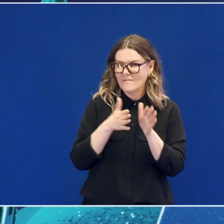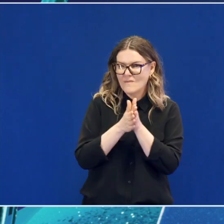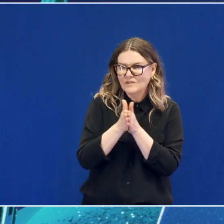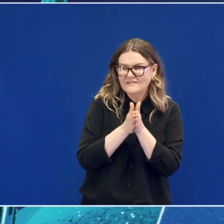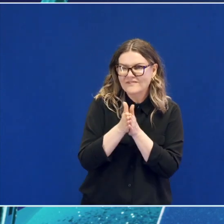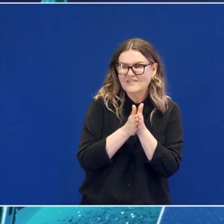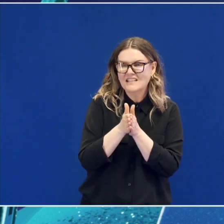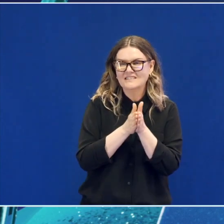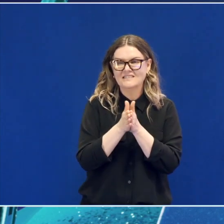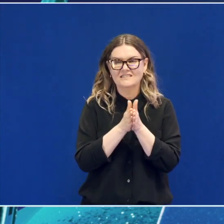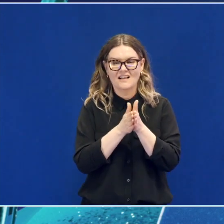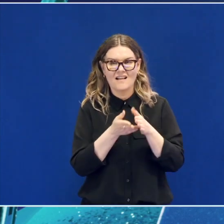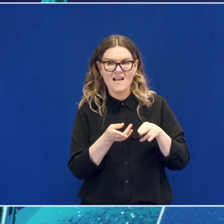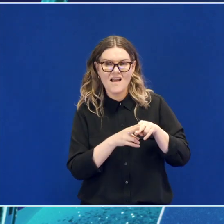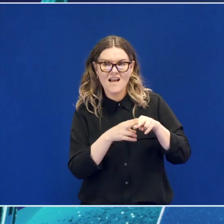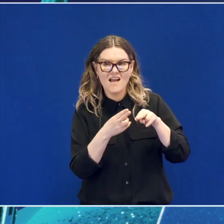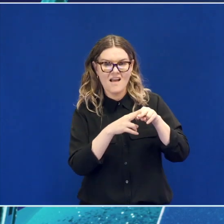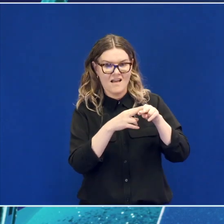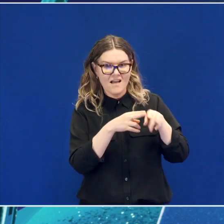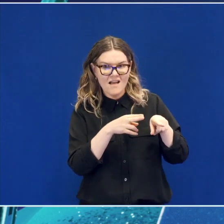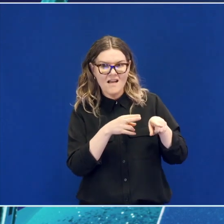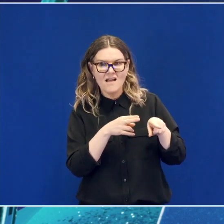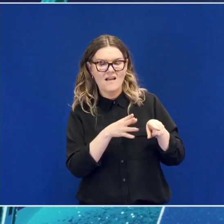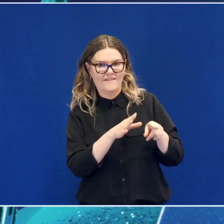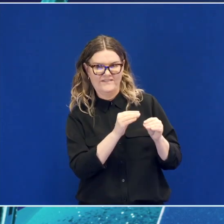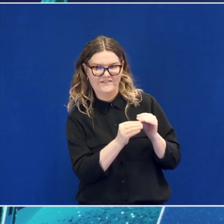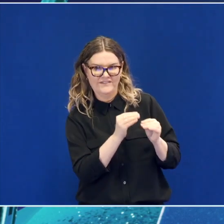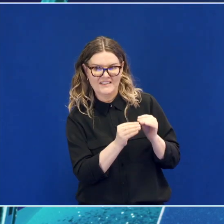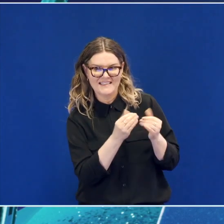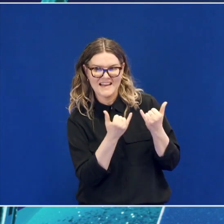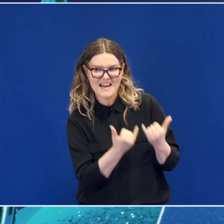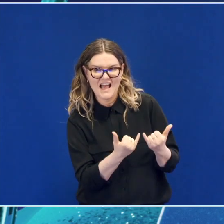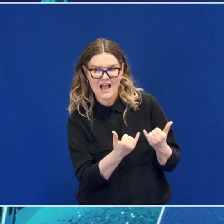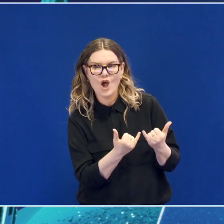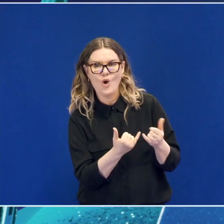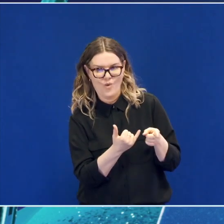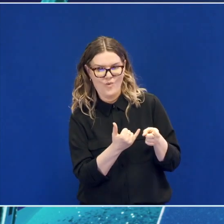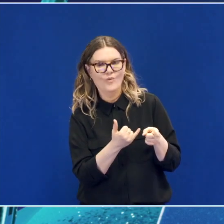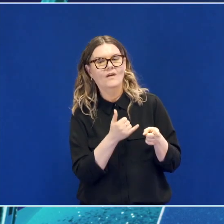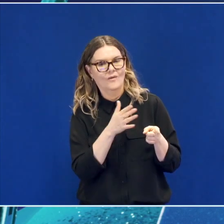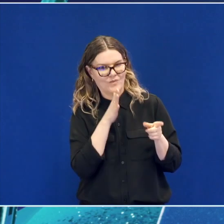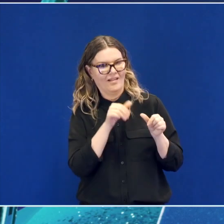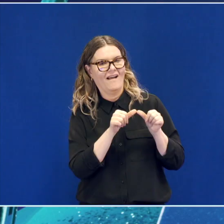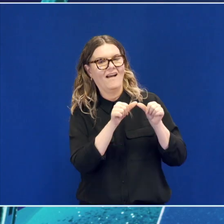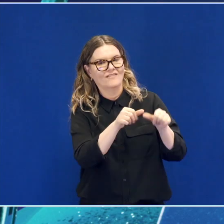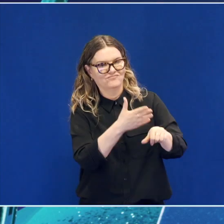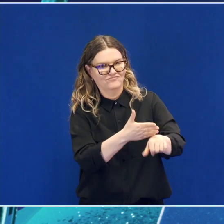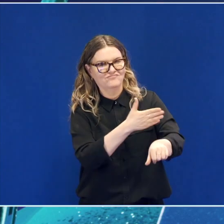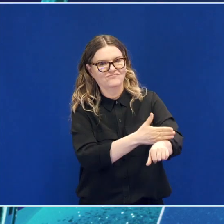down as close to zero as possible. So I'm very optimistic about what we can do with AI. Yeah. Can I jump in? Yeah, please. Okay.